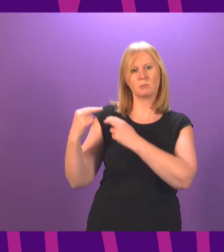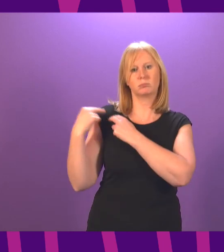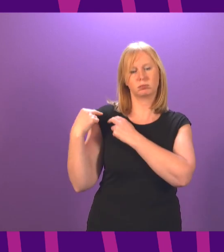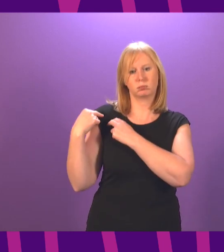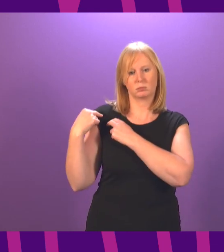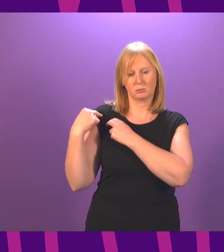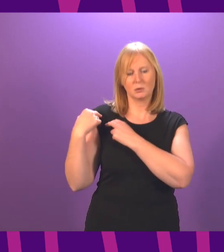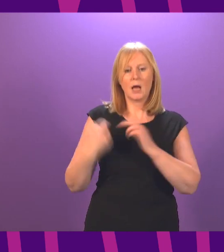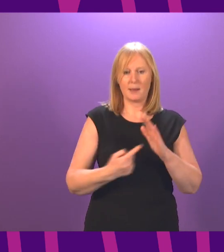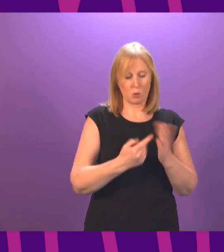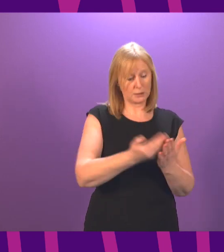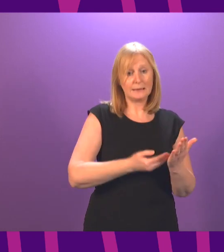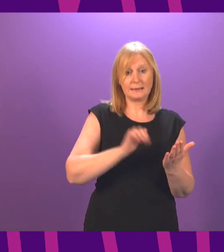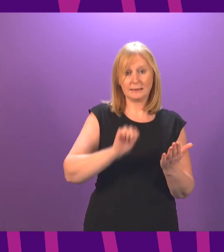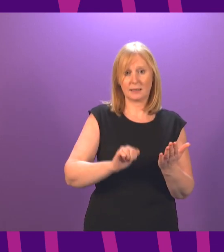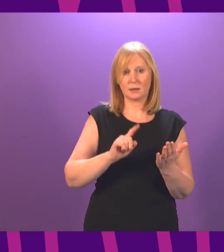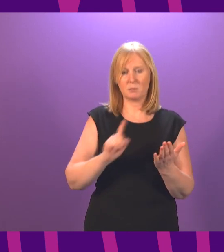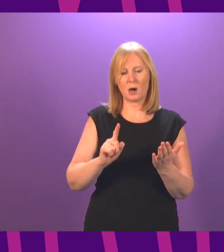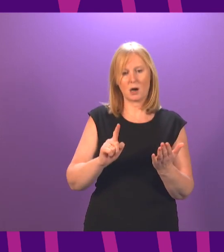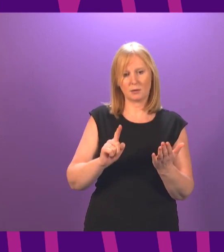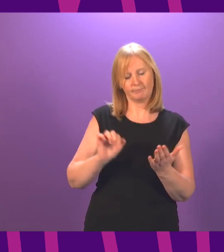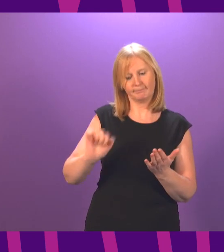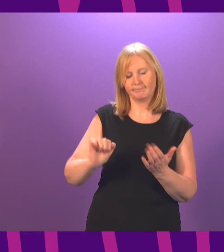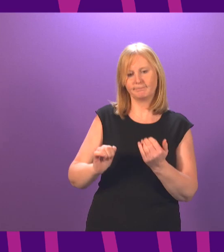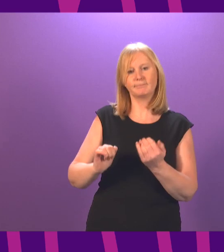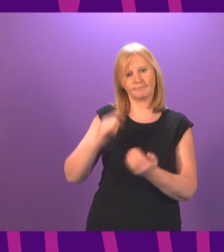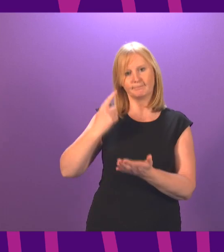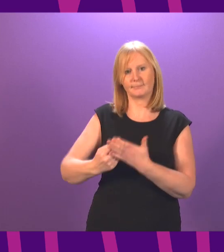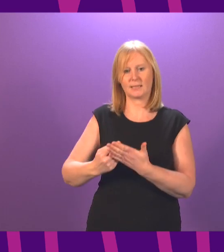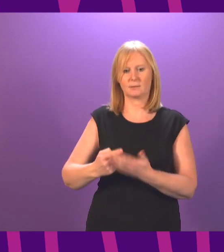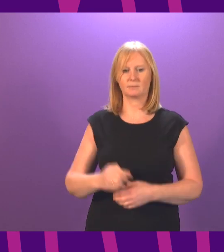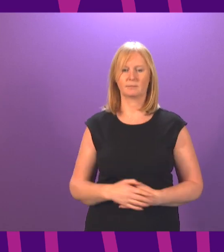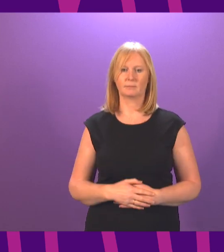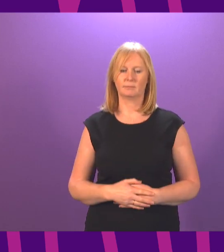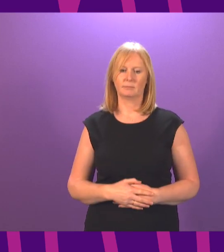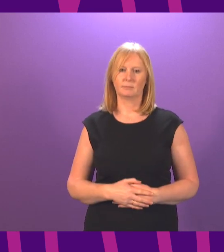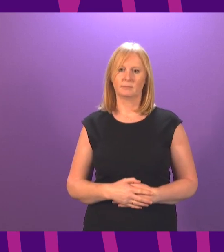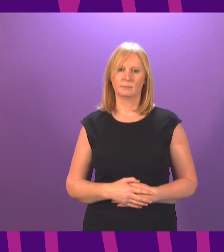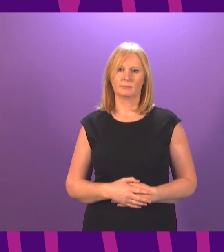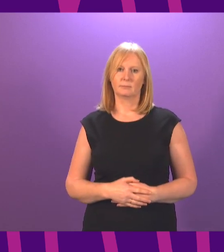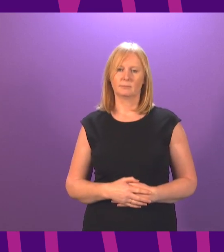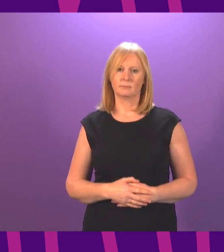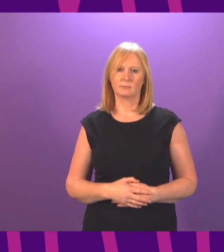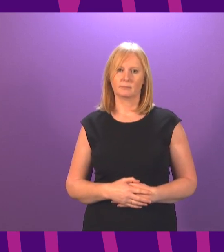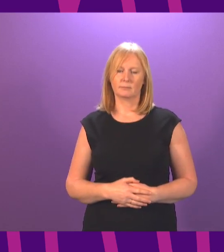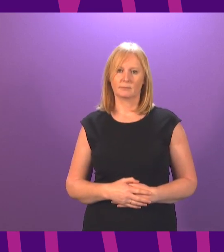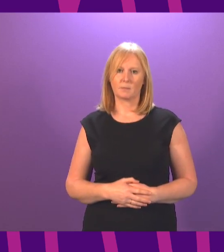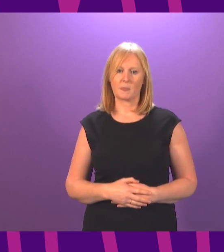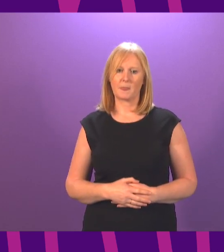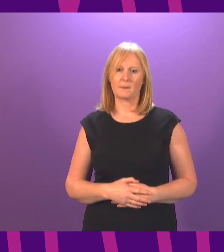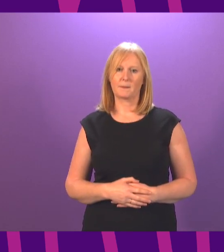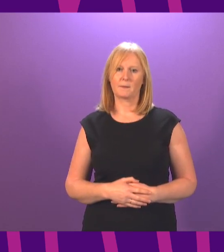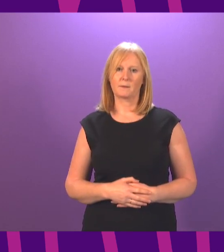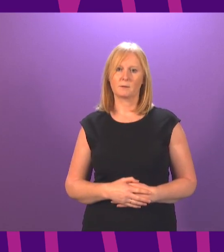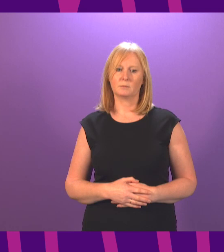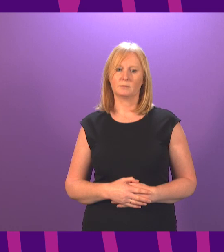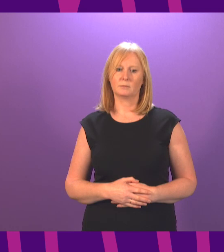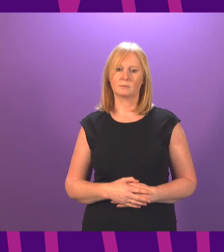Those are important issues; let us not mischaracterise what we are each saying on the matter.